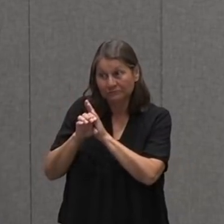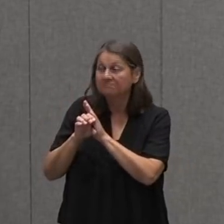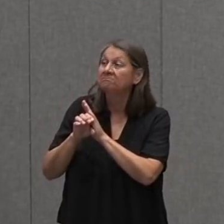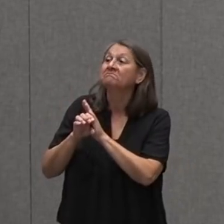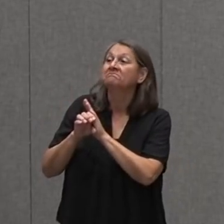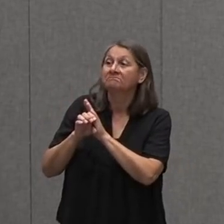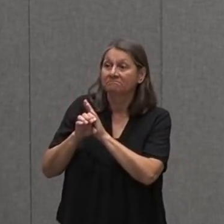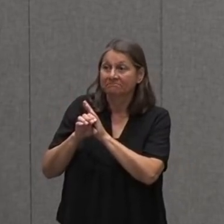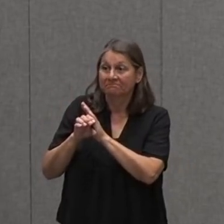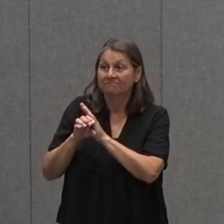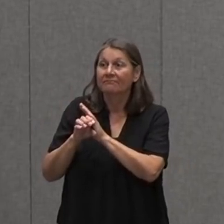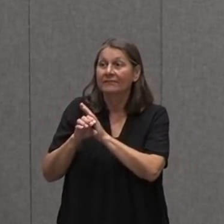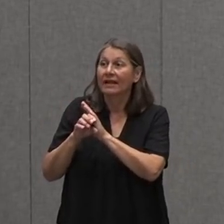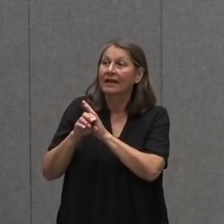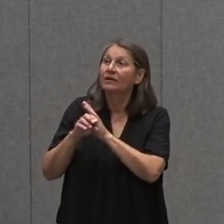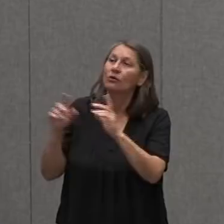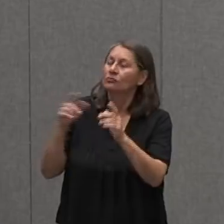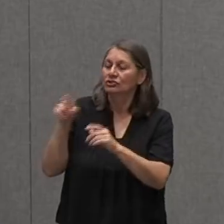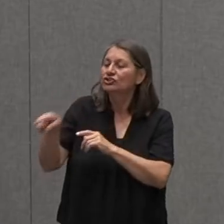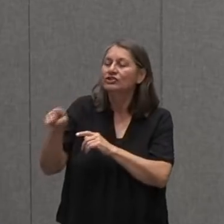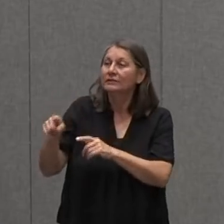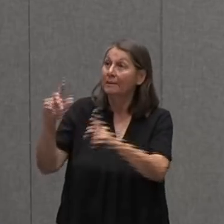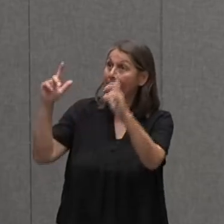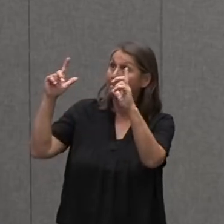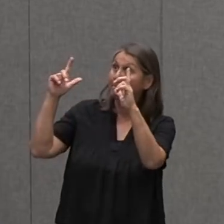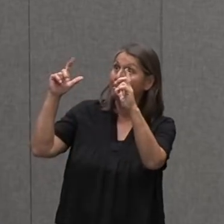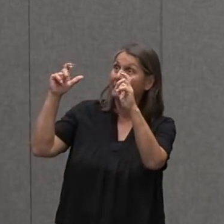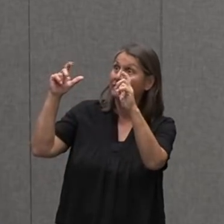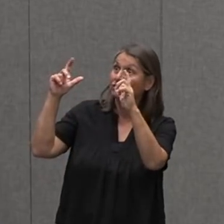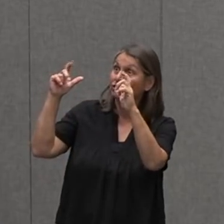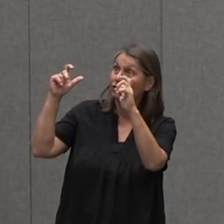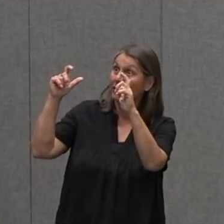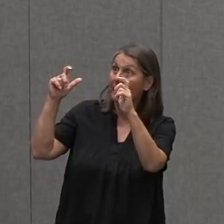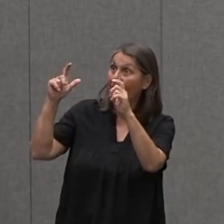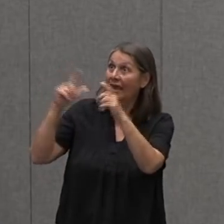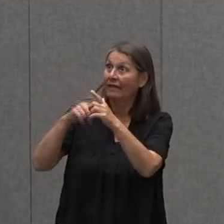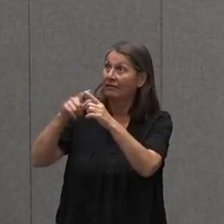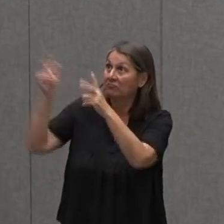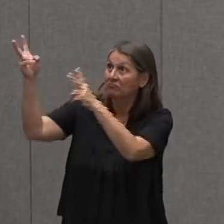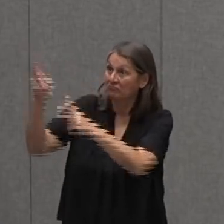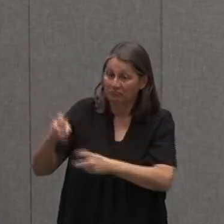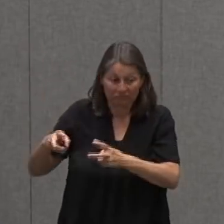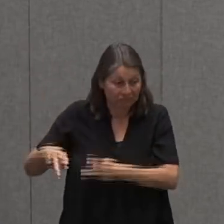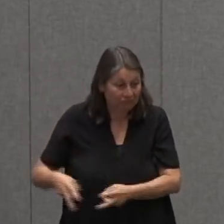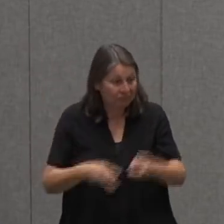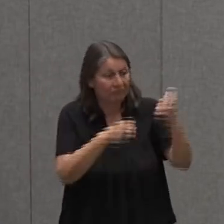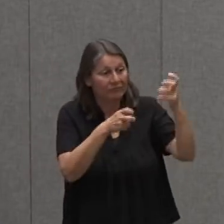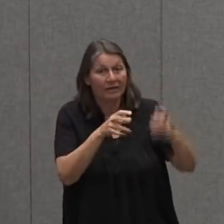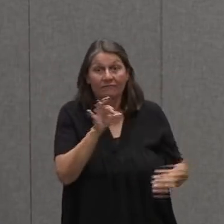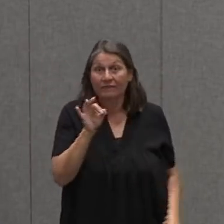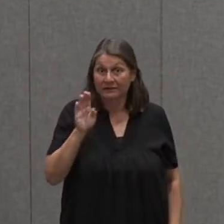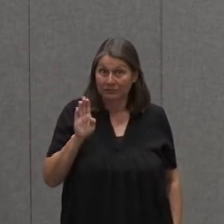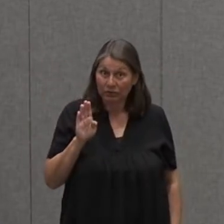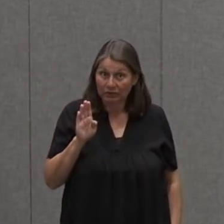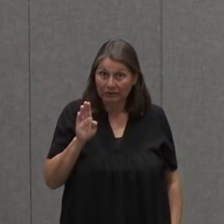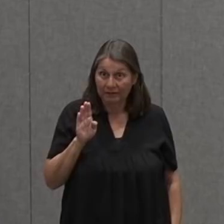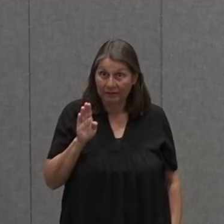And I saw it this morning and I thought, "Oh my gosh, I've never seen anything like that." And then I was texting with another friend of mine